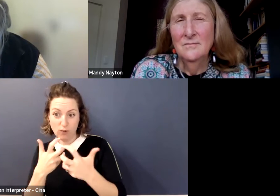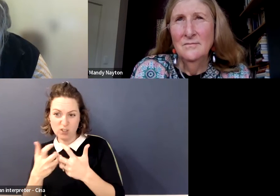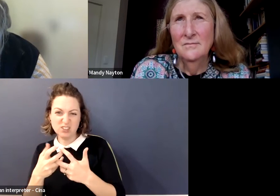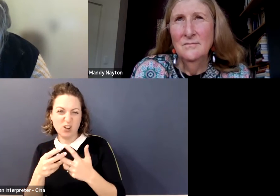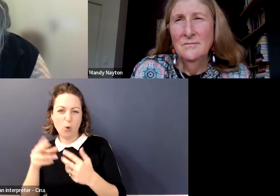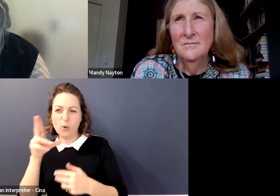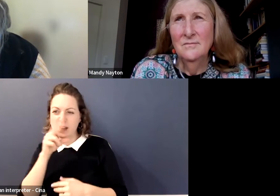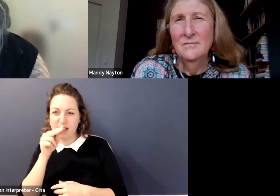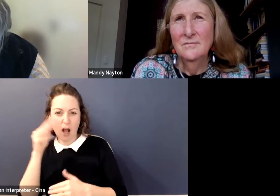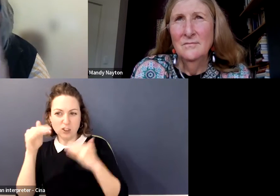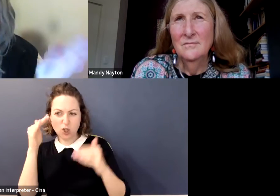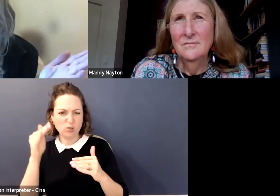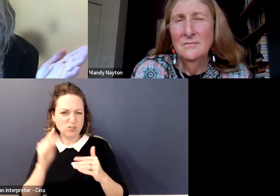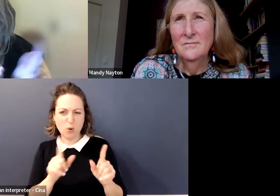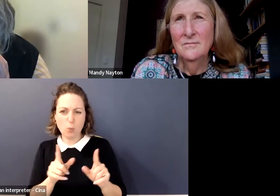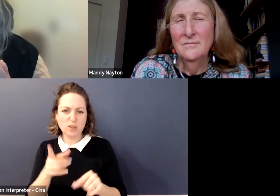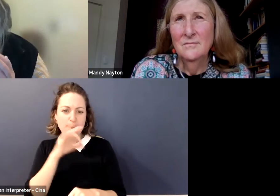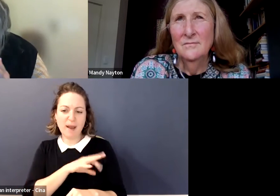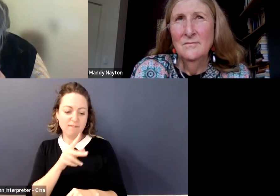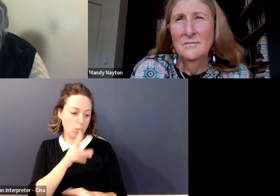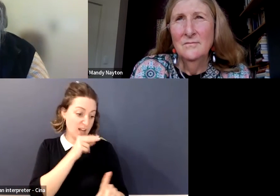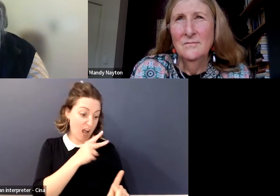having an assessment if you've got one when you're a young child and then one, when you're